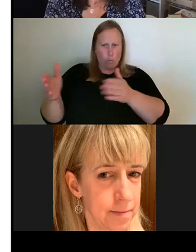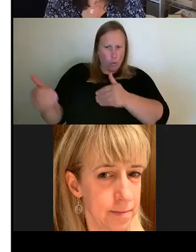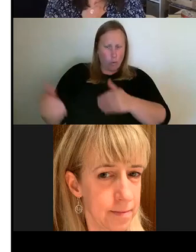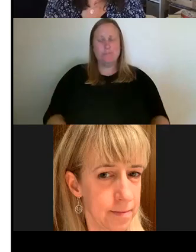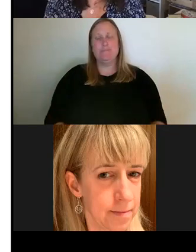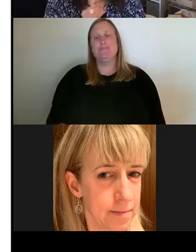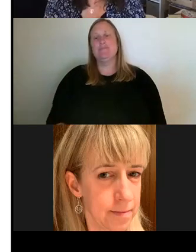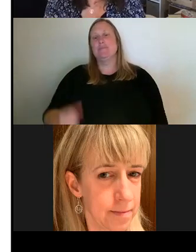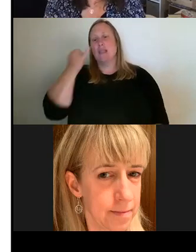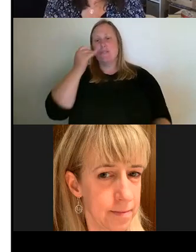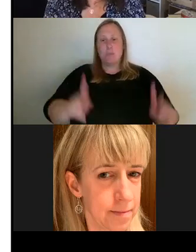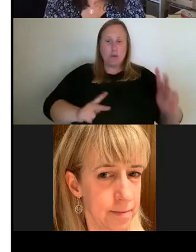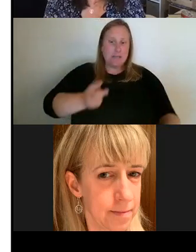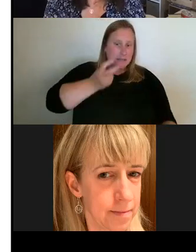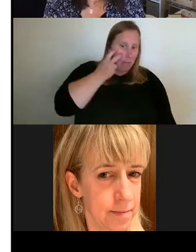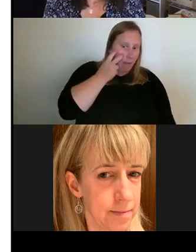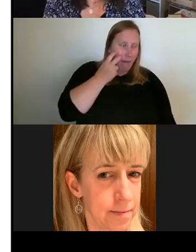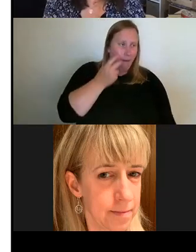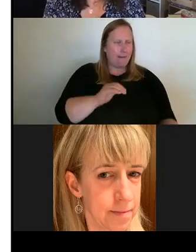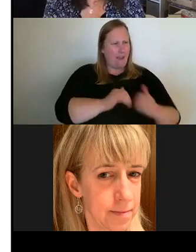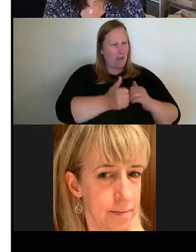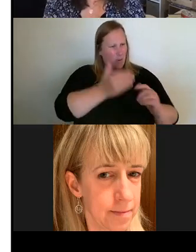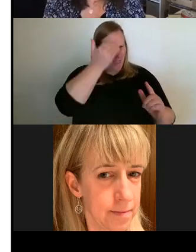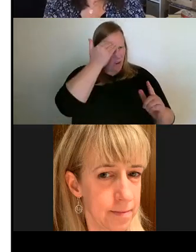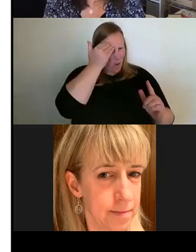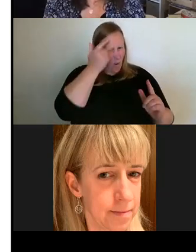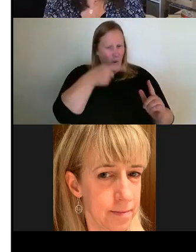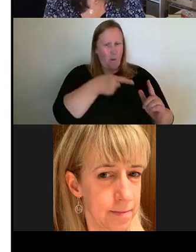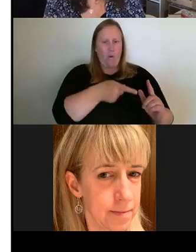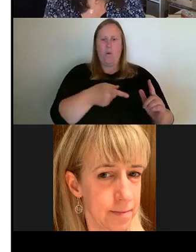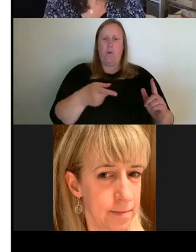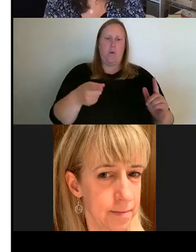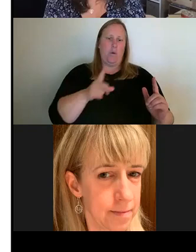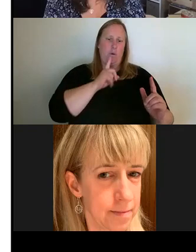is blind, how will they know? Let's put those aside just for a second.